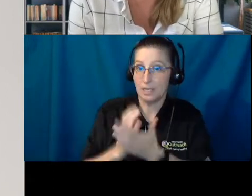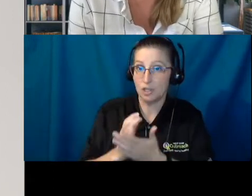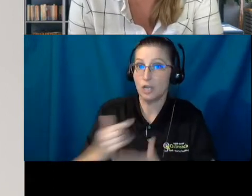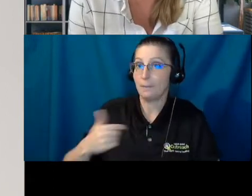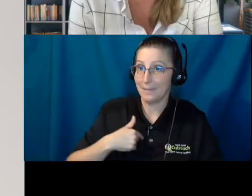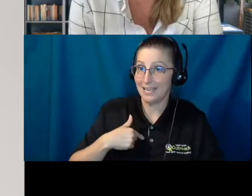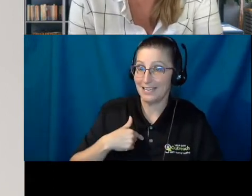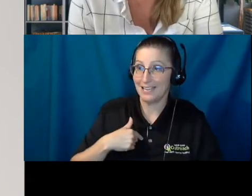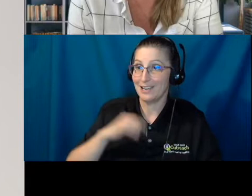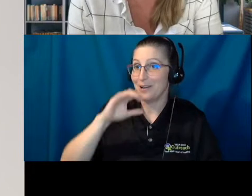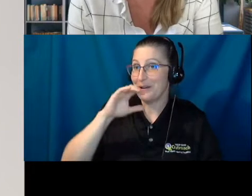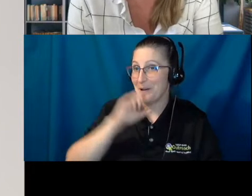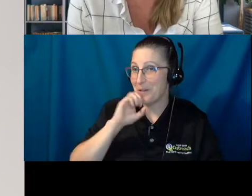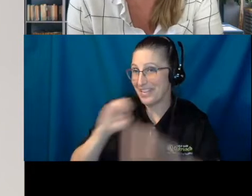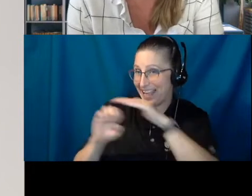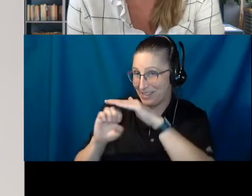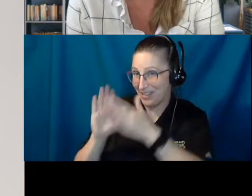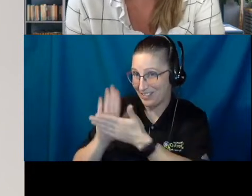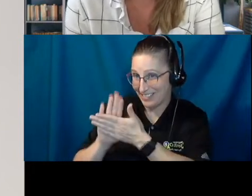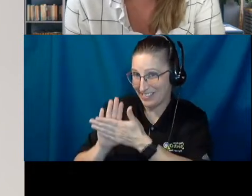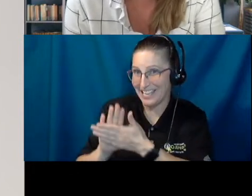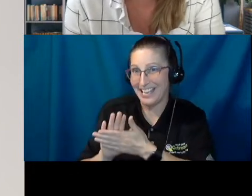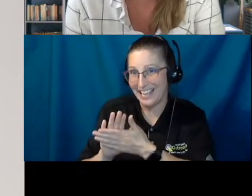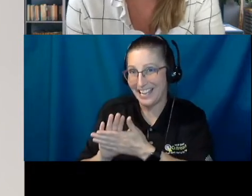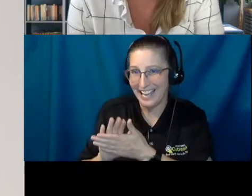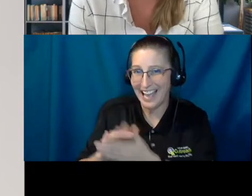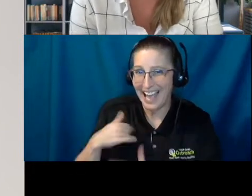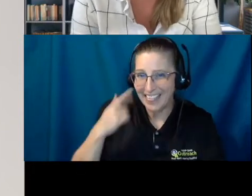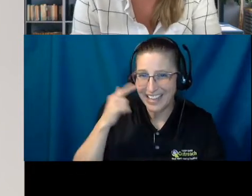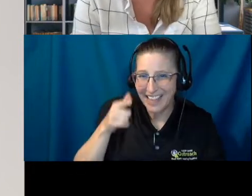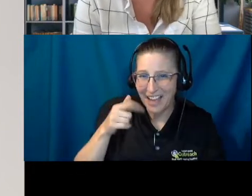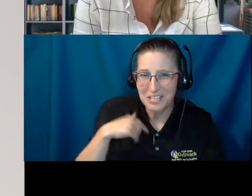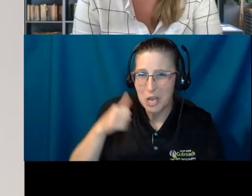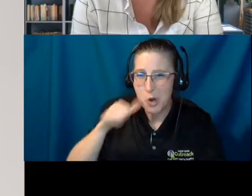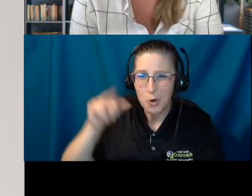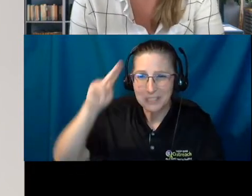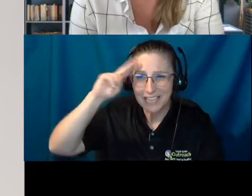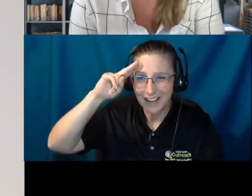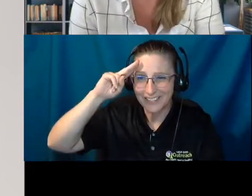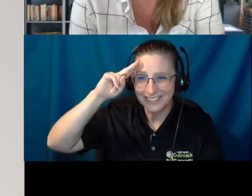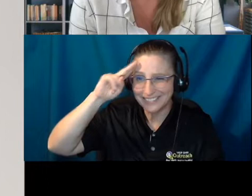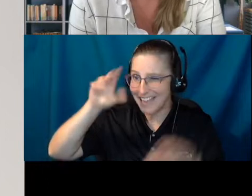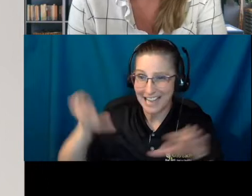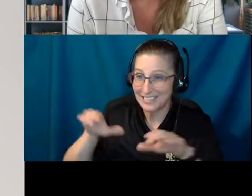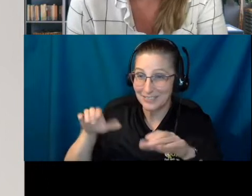I was in elementary school, I'm pretty sure this is a Girl Scout activity like we camped